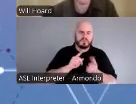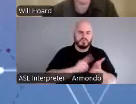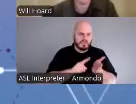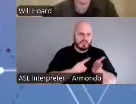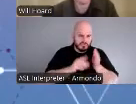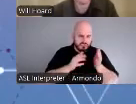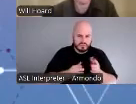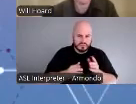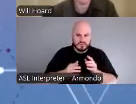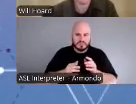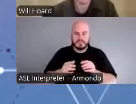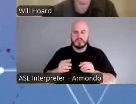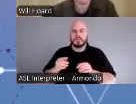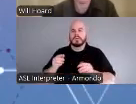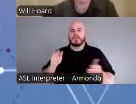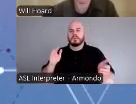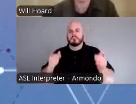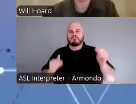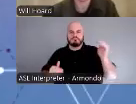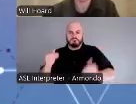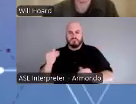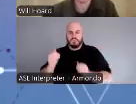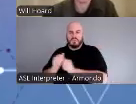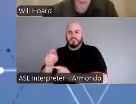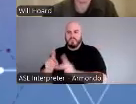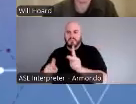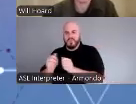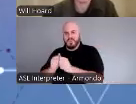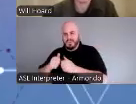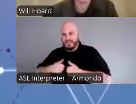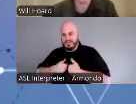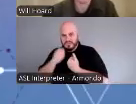with lived experience, and I felt-- in my role,